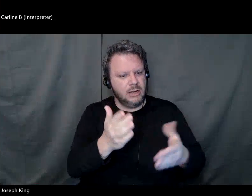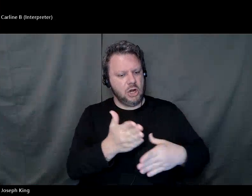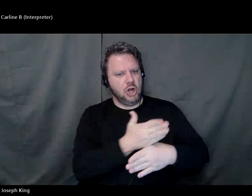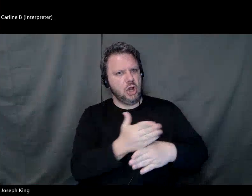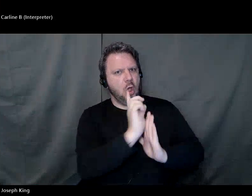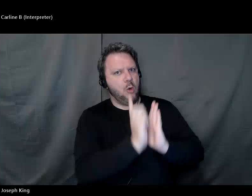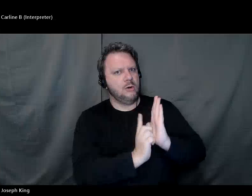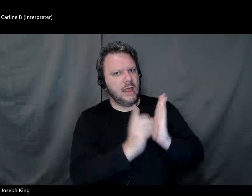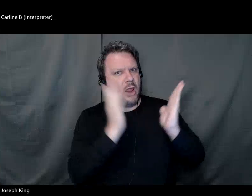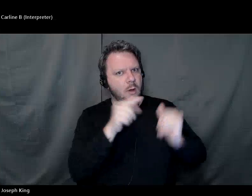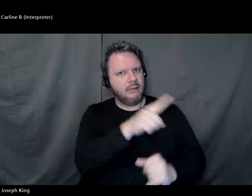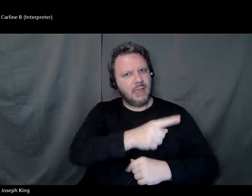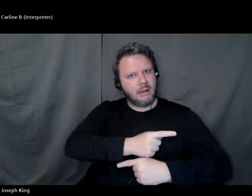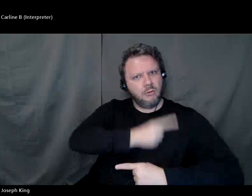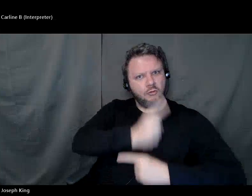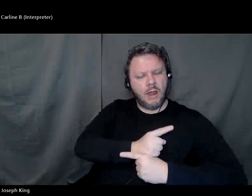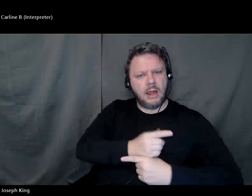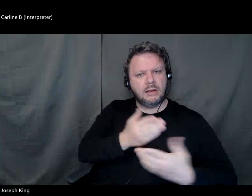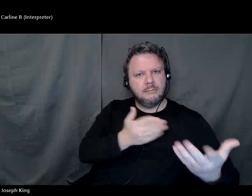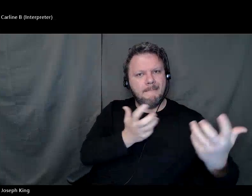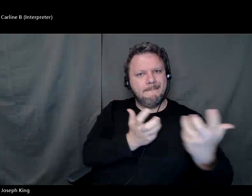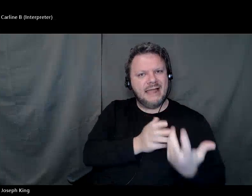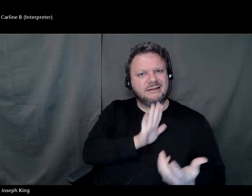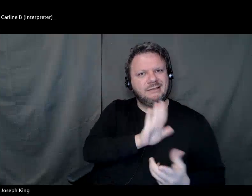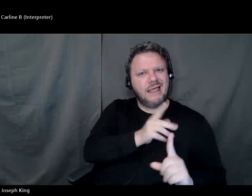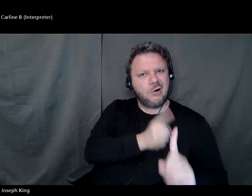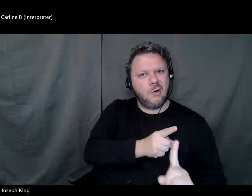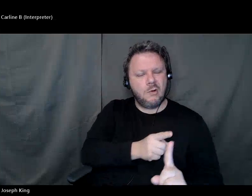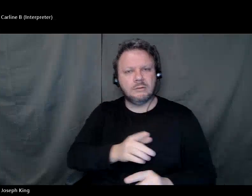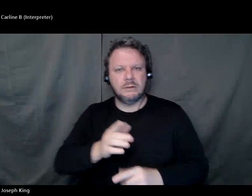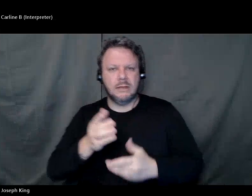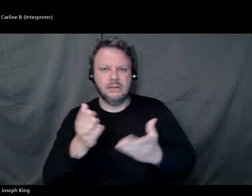right in service of their goals and in service of your larger mission.